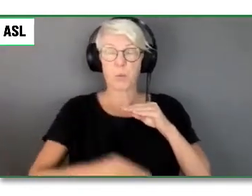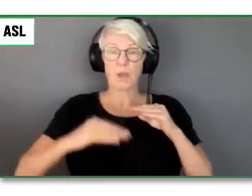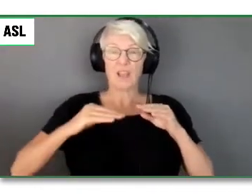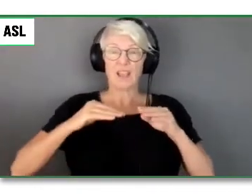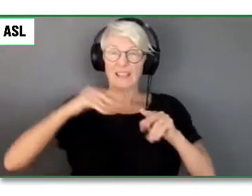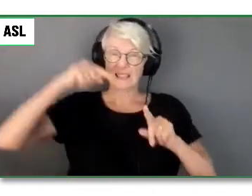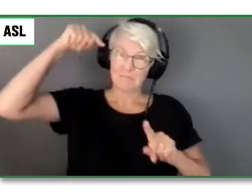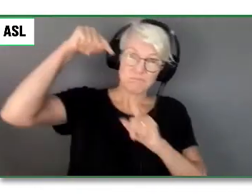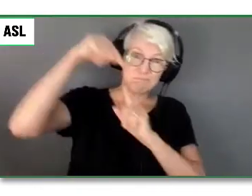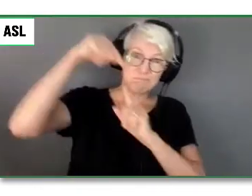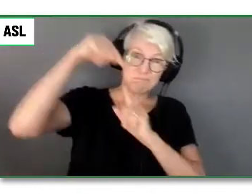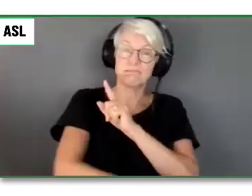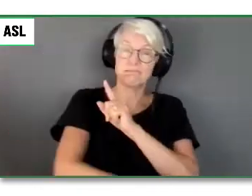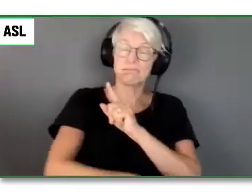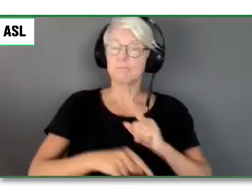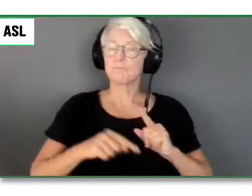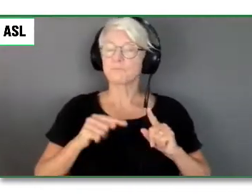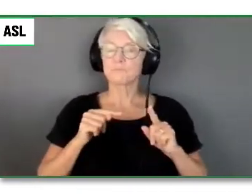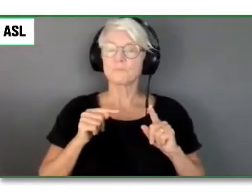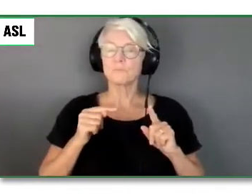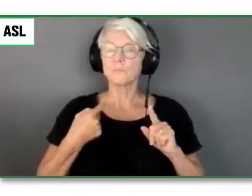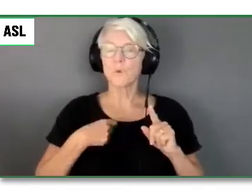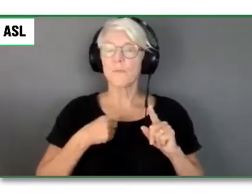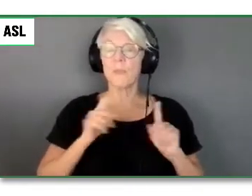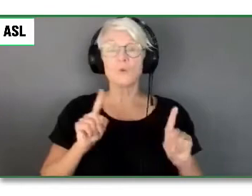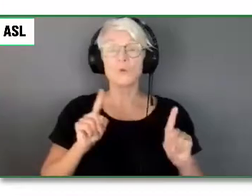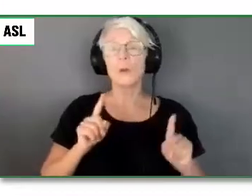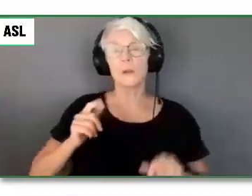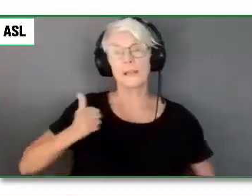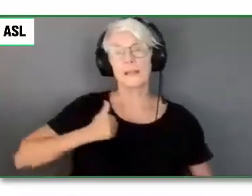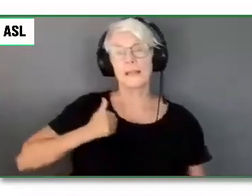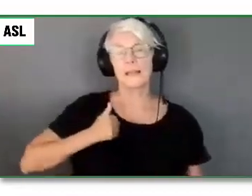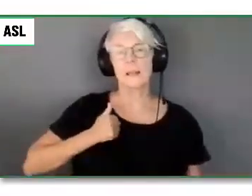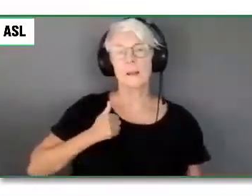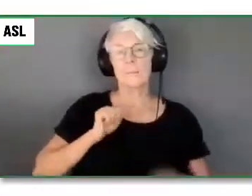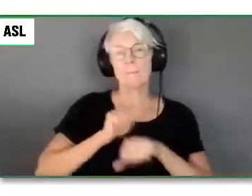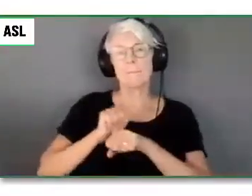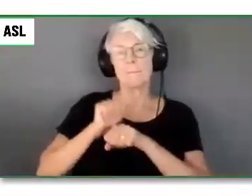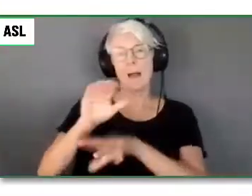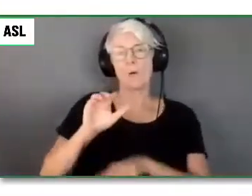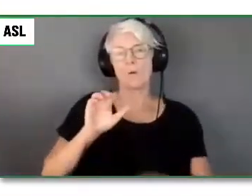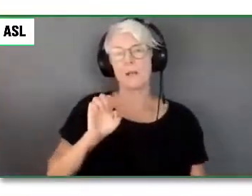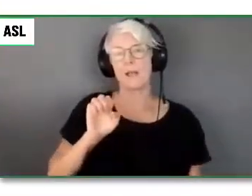we were using on the Canadian Mount Everest Trail. It is short and steep